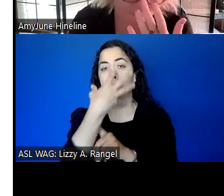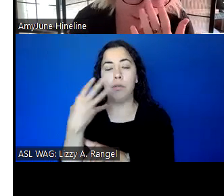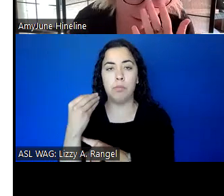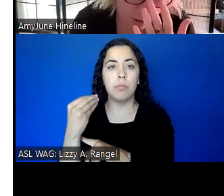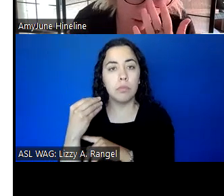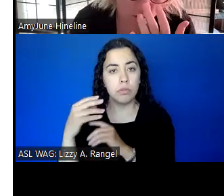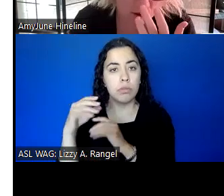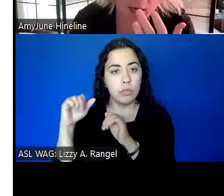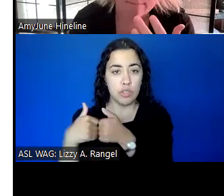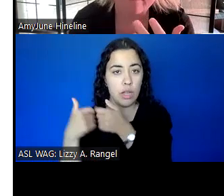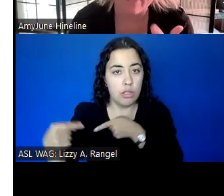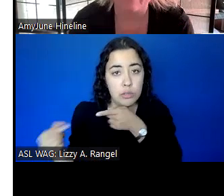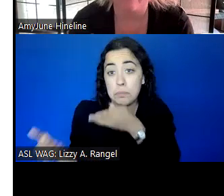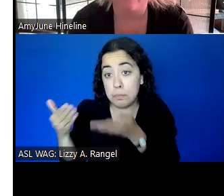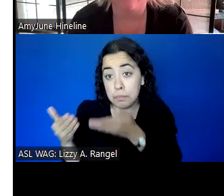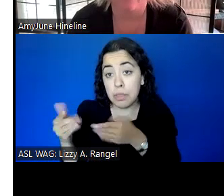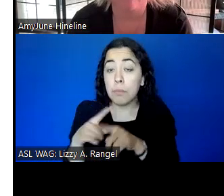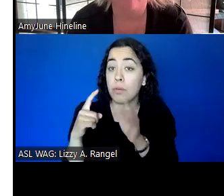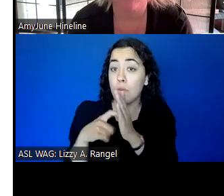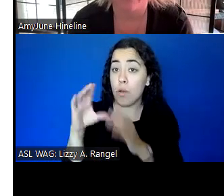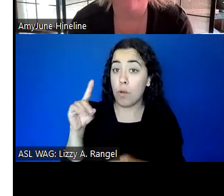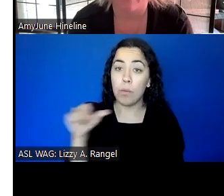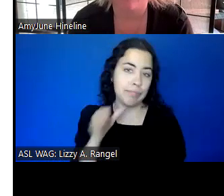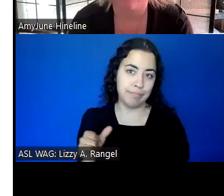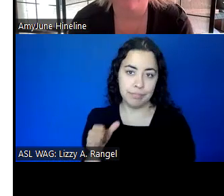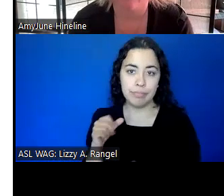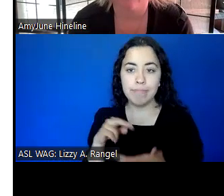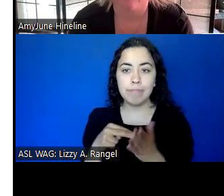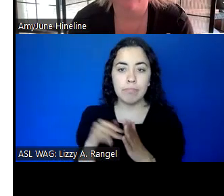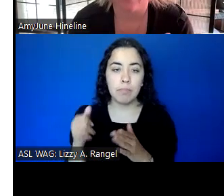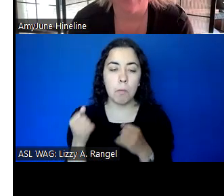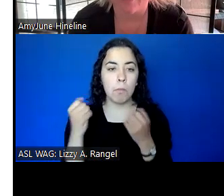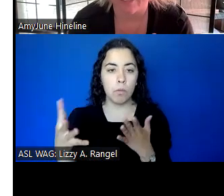They all have numbers that make it hard for me to translate going from one device to another.